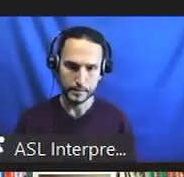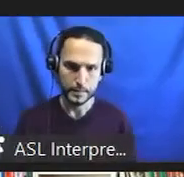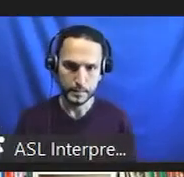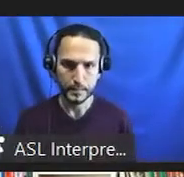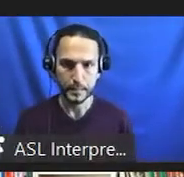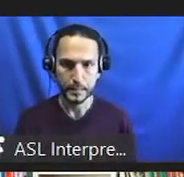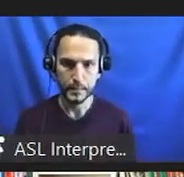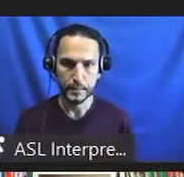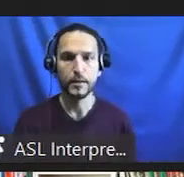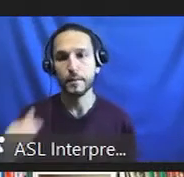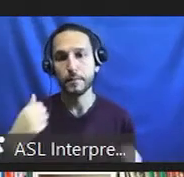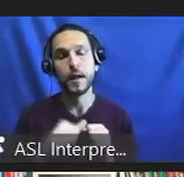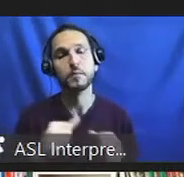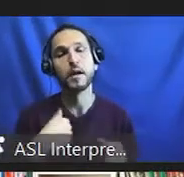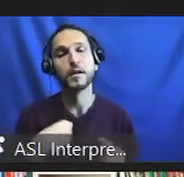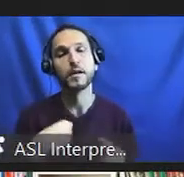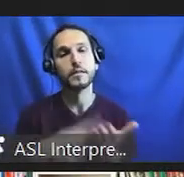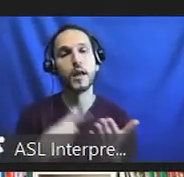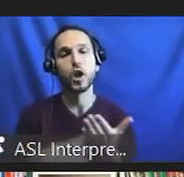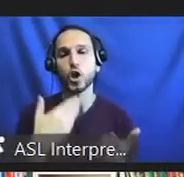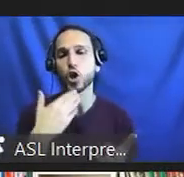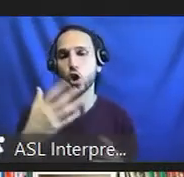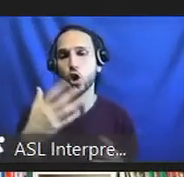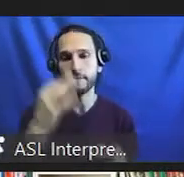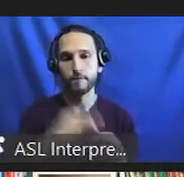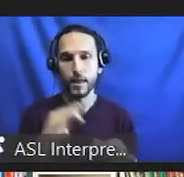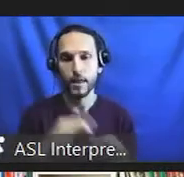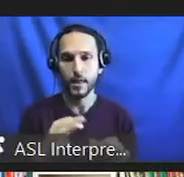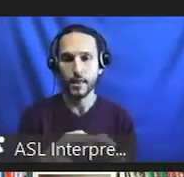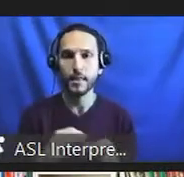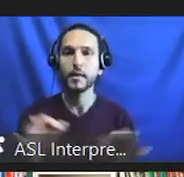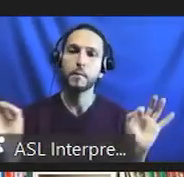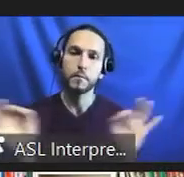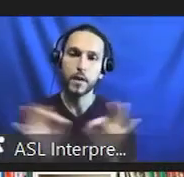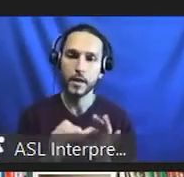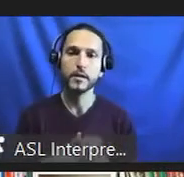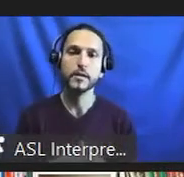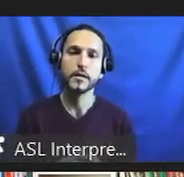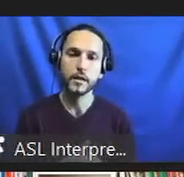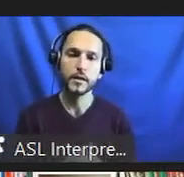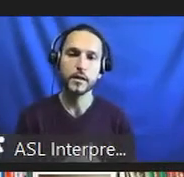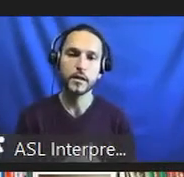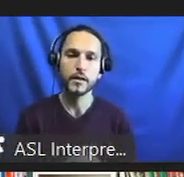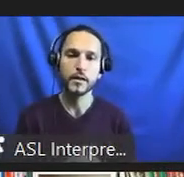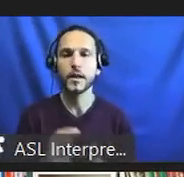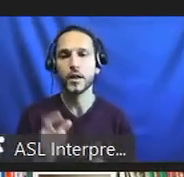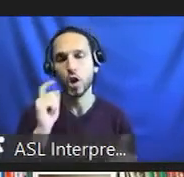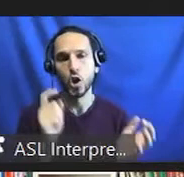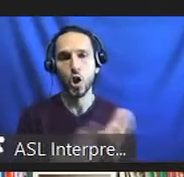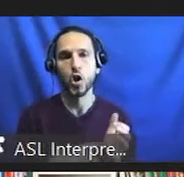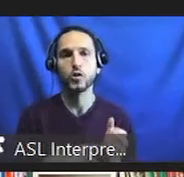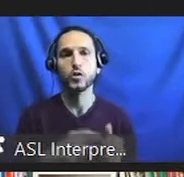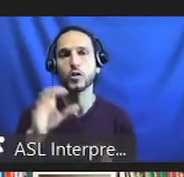I was talking about good faith, remember? Good faith matters. They found that Creighton had not intentionally